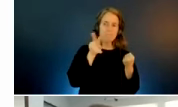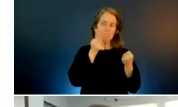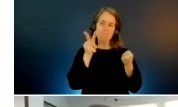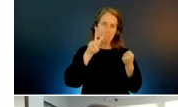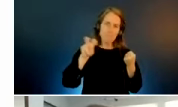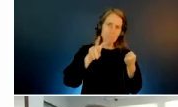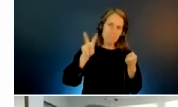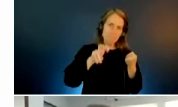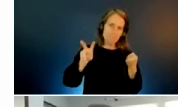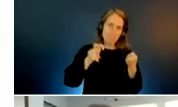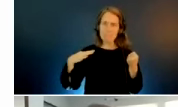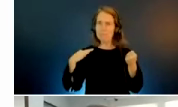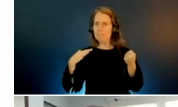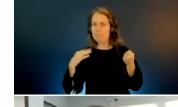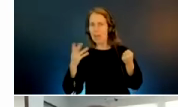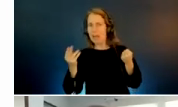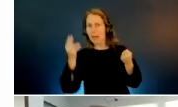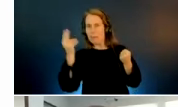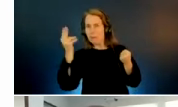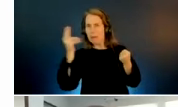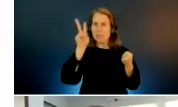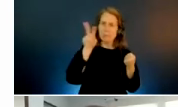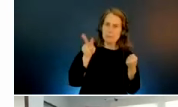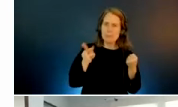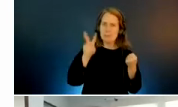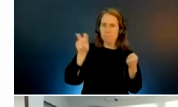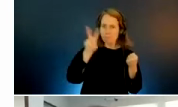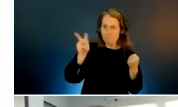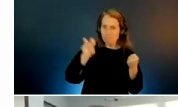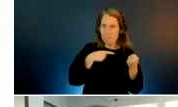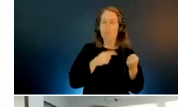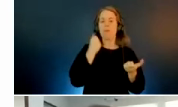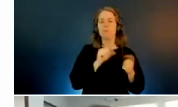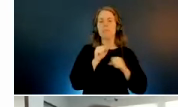really want to do it as soon as possible um you have to have a witness sign your ballot